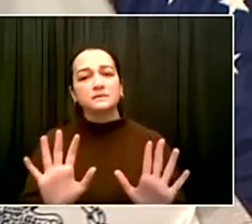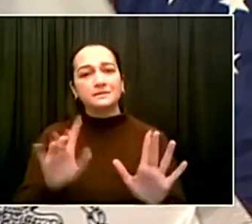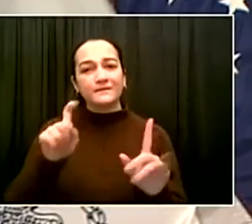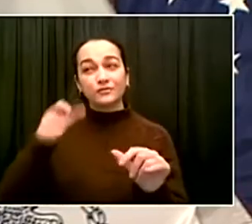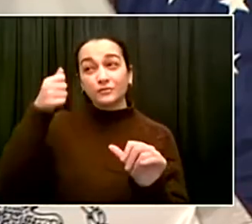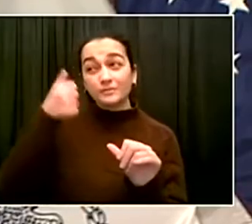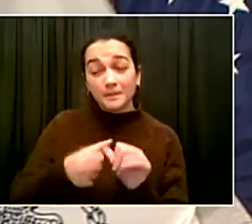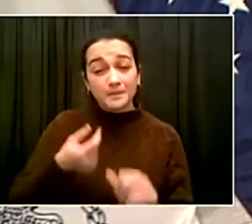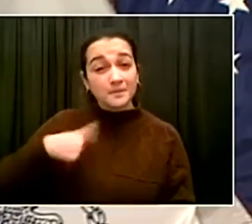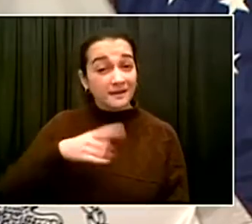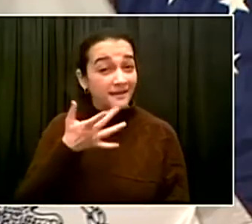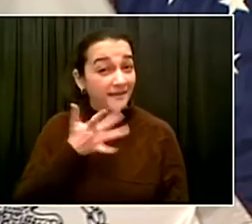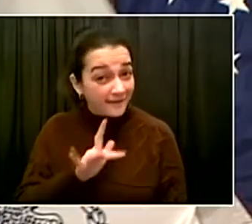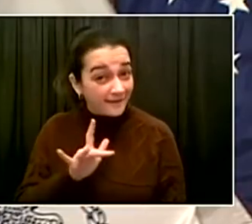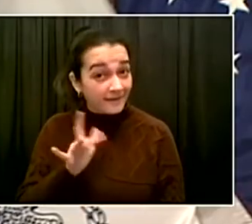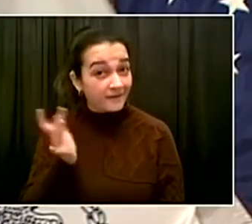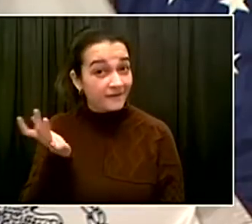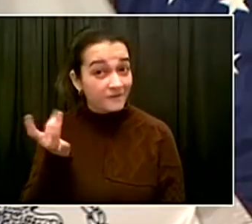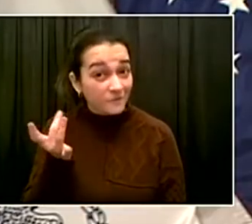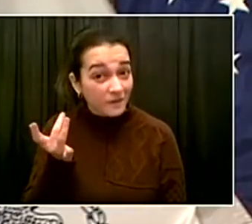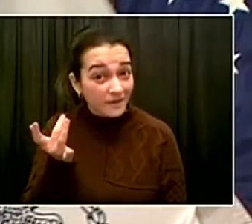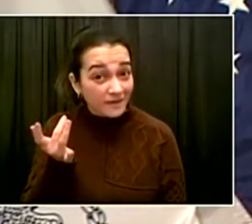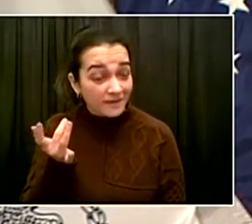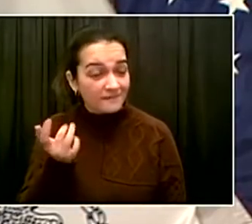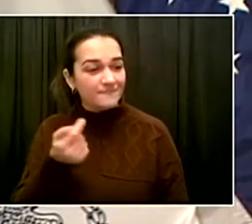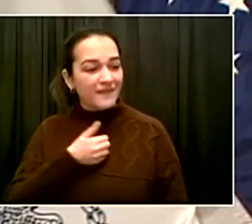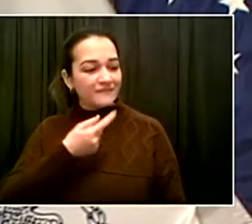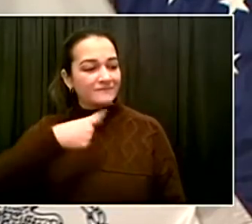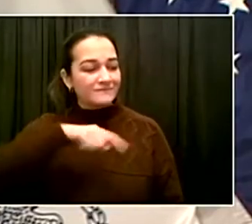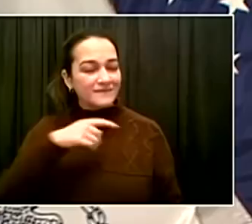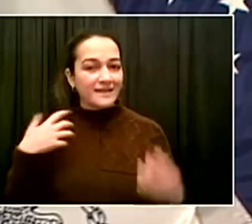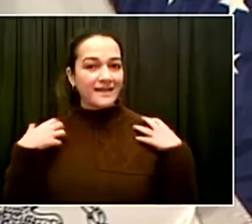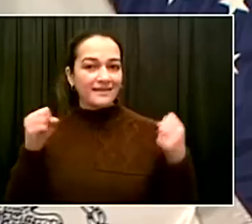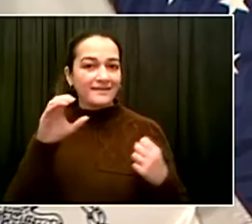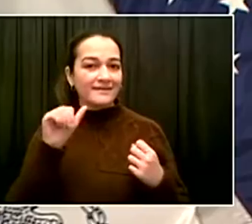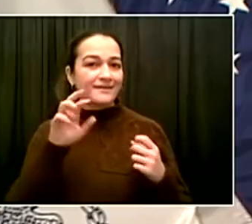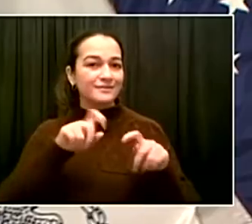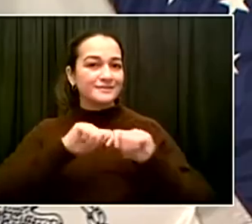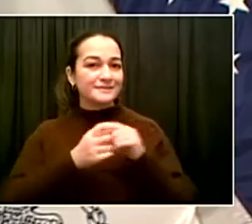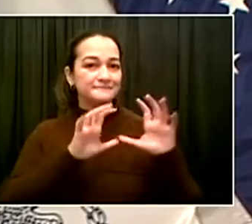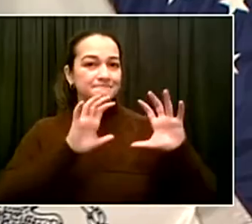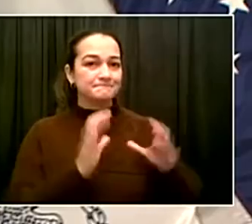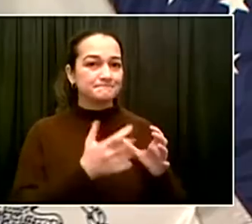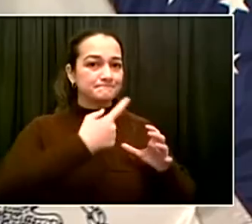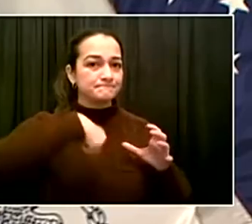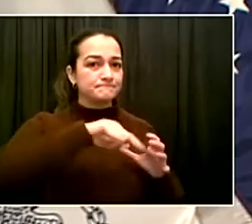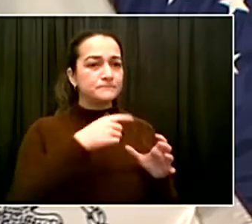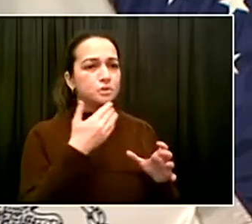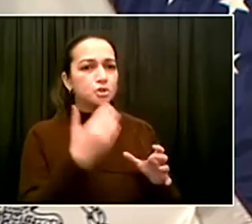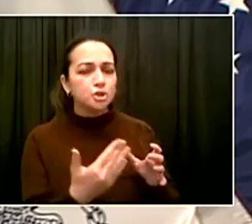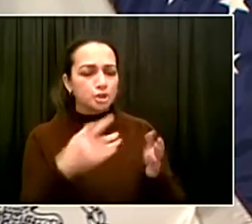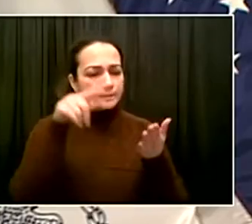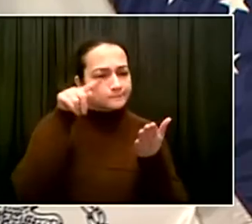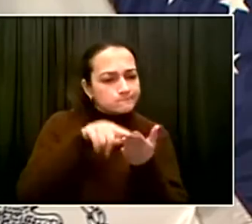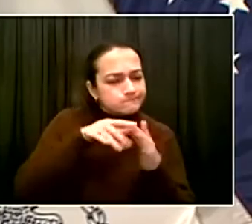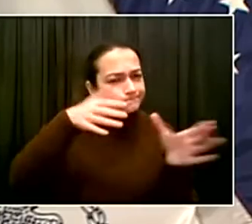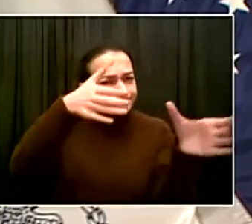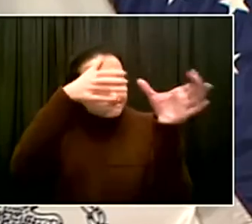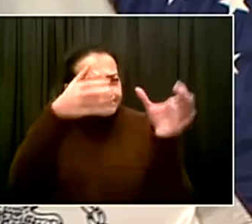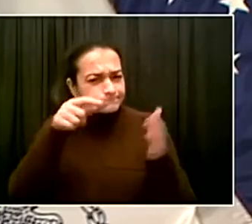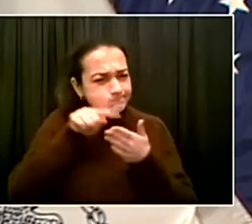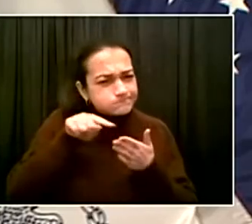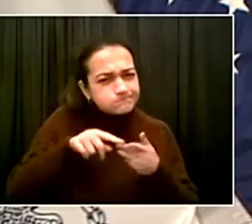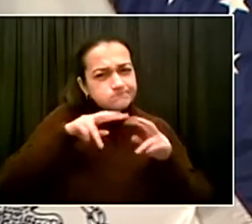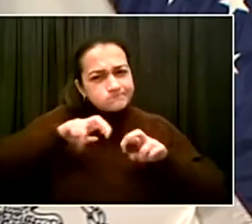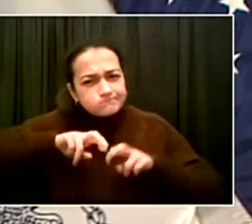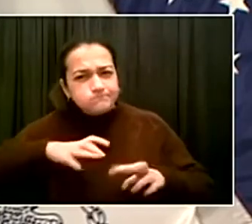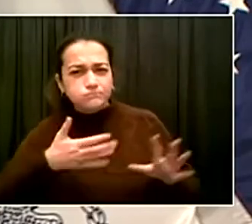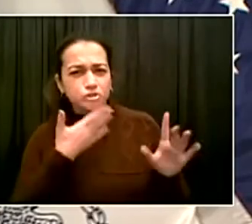CURVEBALLS THAT COVID THROWS